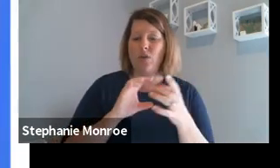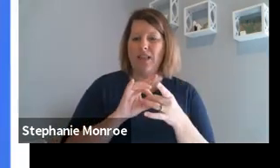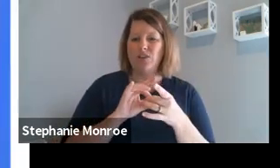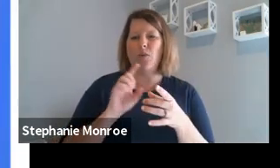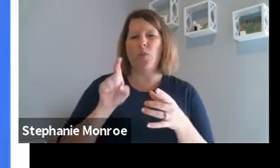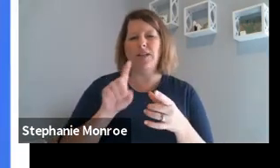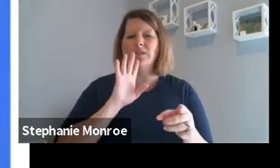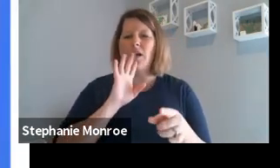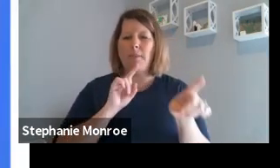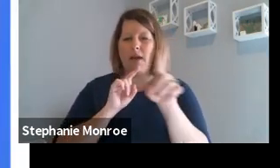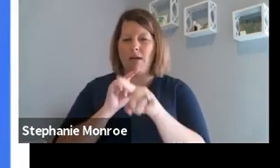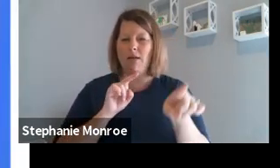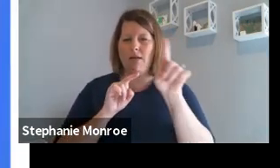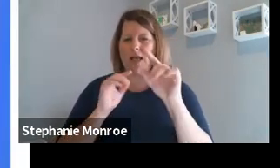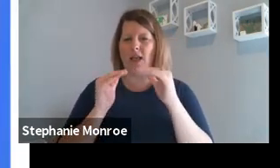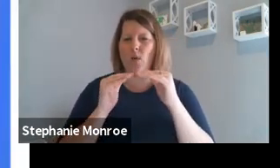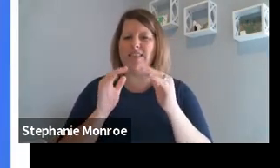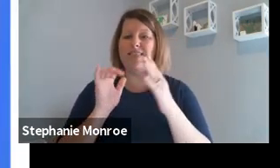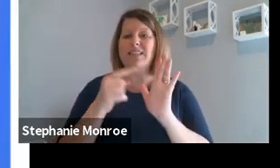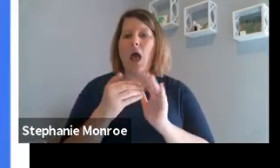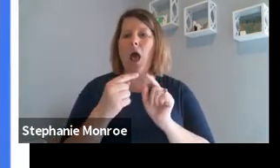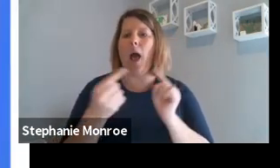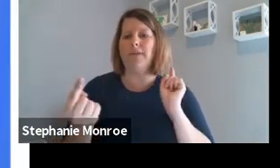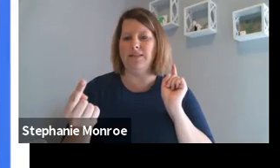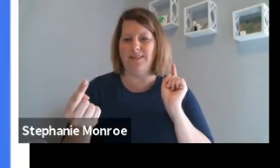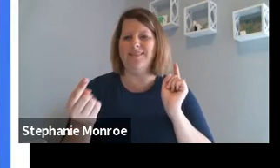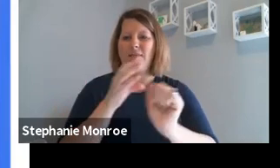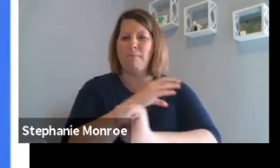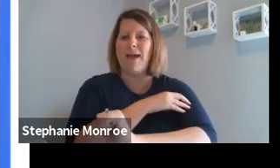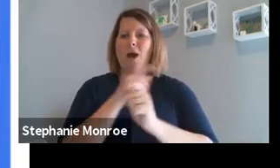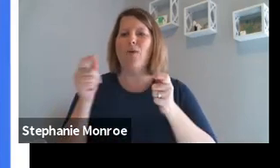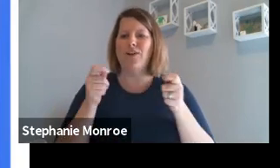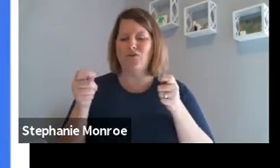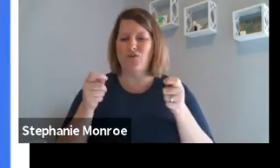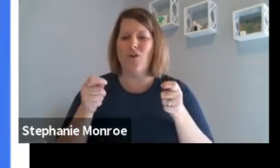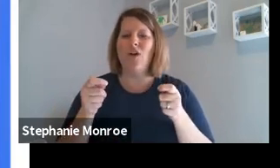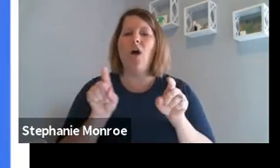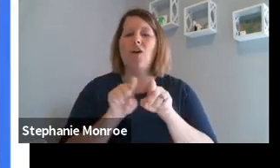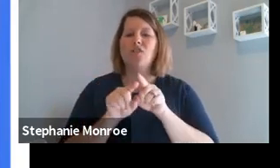which is the opposite of the power and control wheel. It also has eight elements, eight components